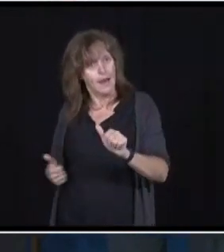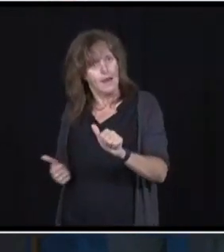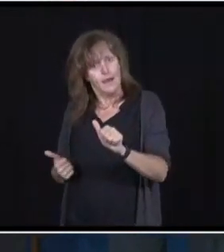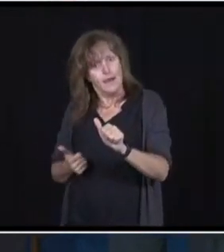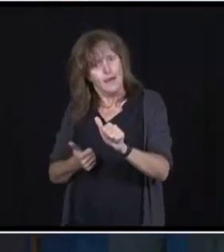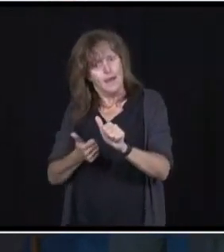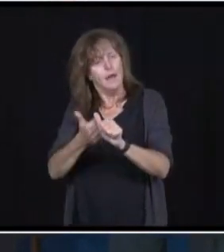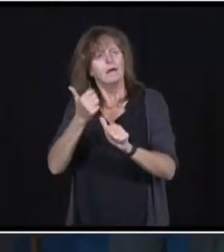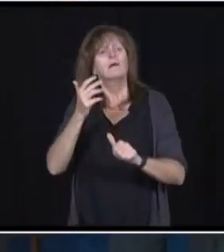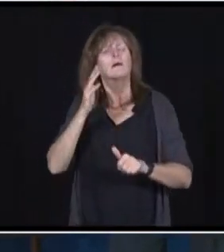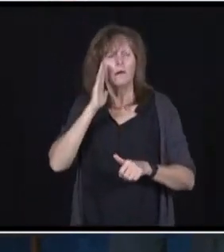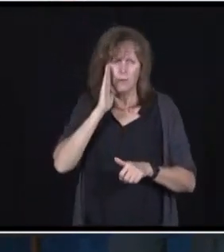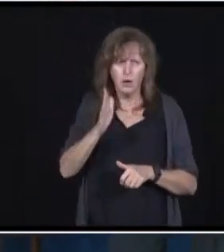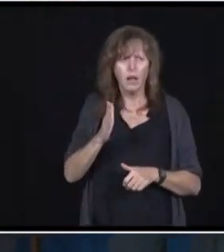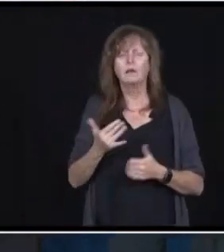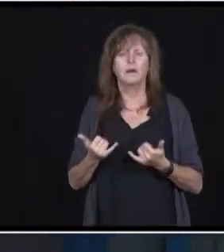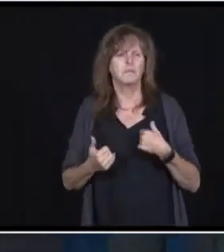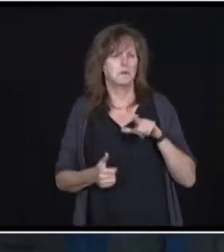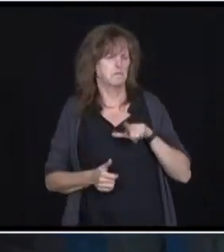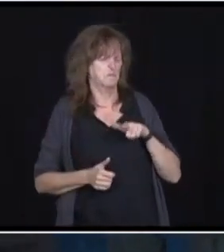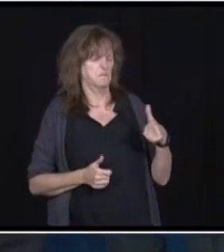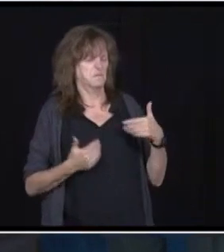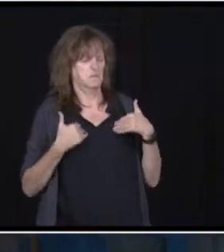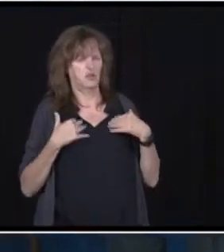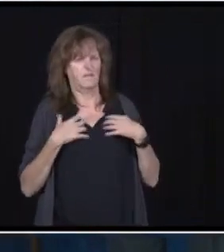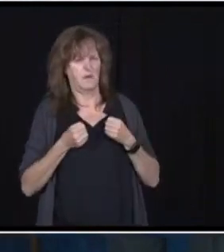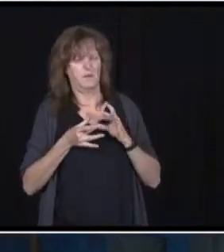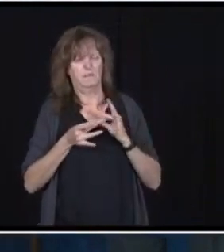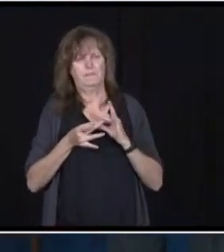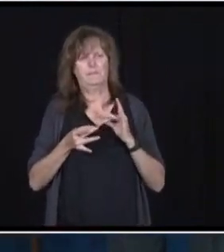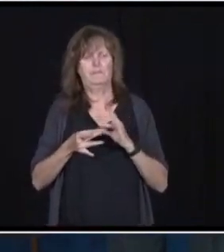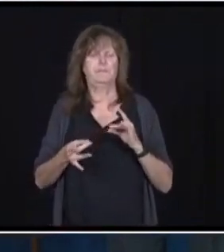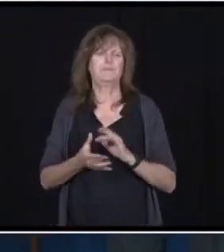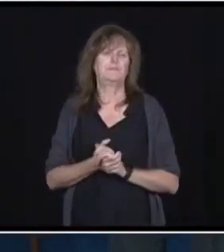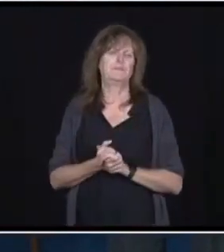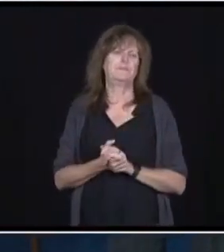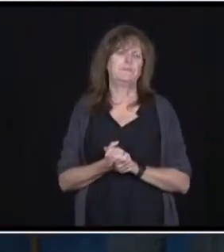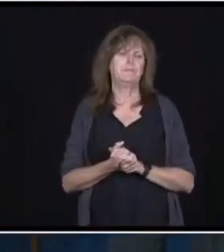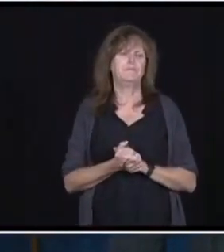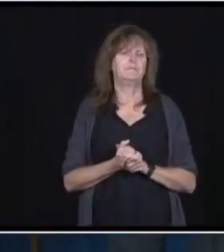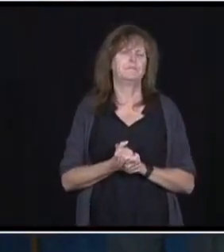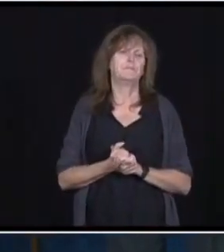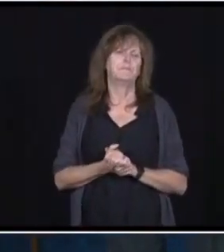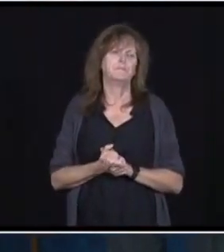are turning it on now. I want to thank the folks out there testing.